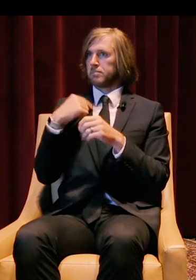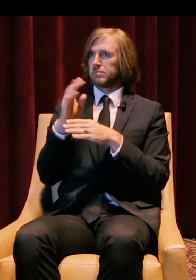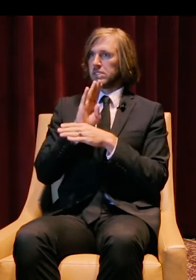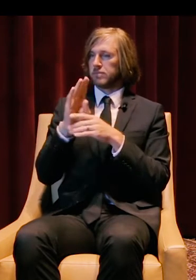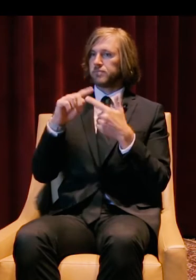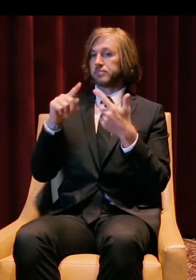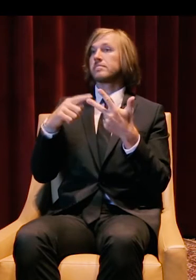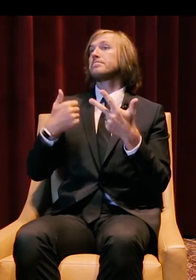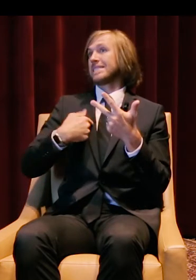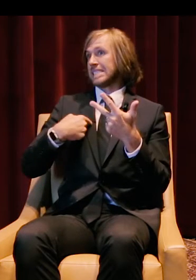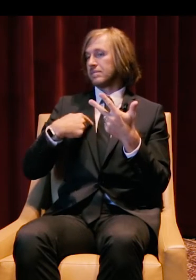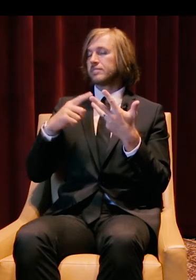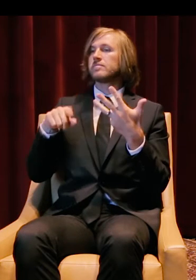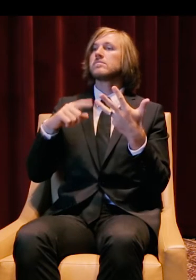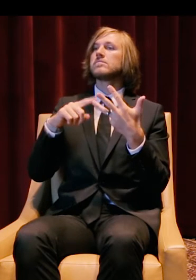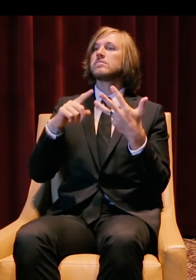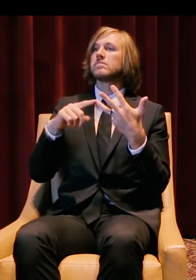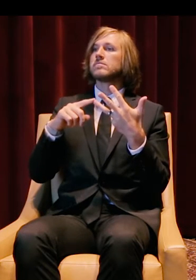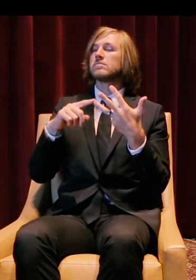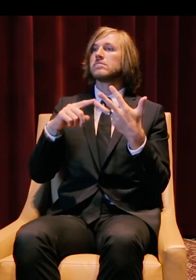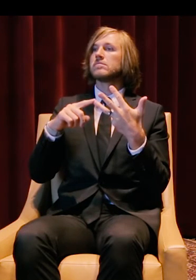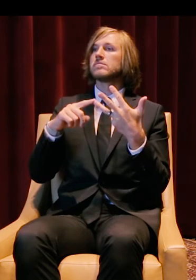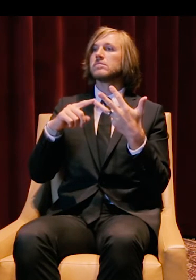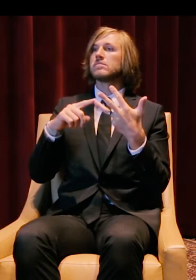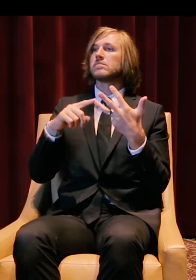Myself, and the tenants that live in the property.